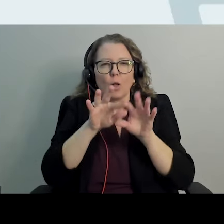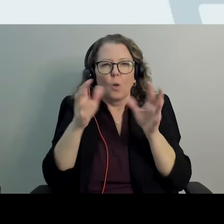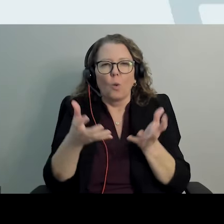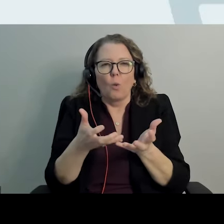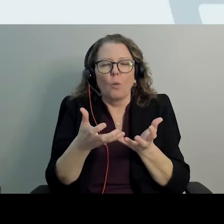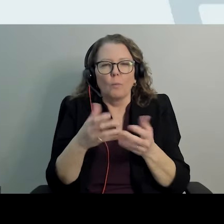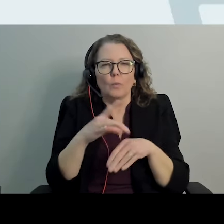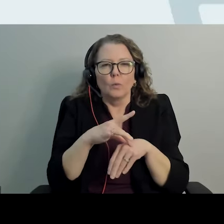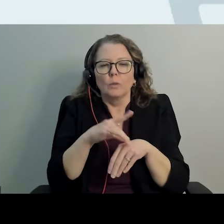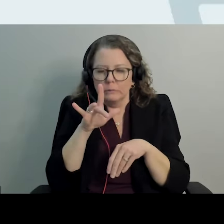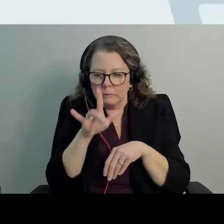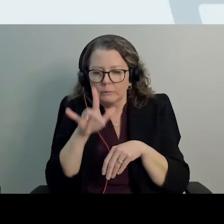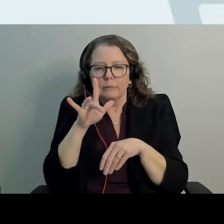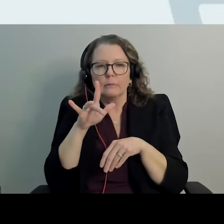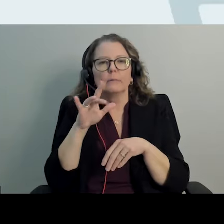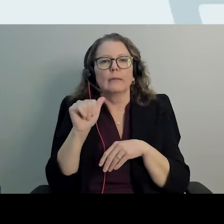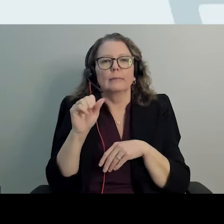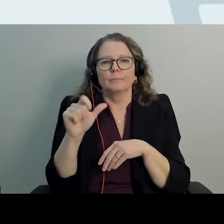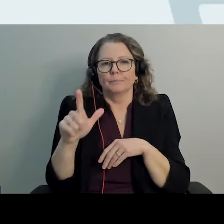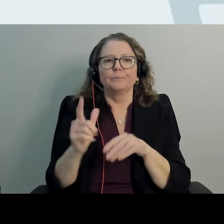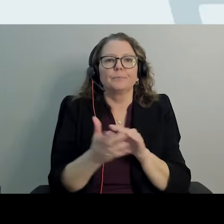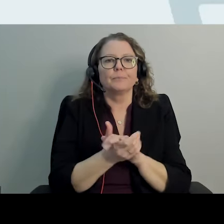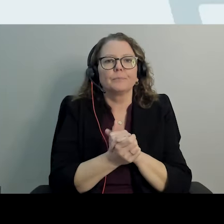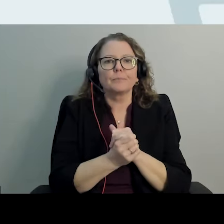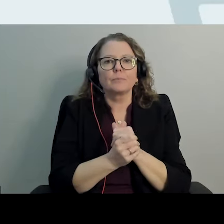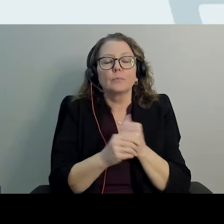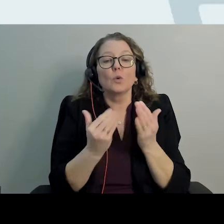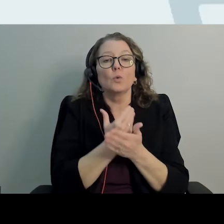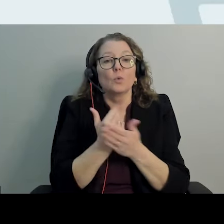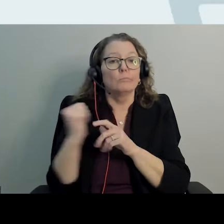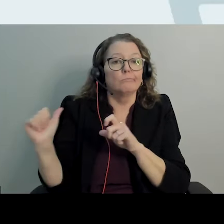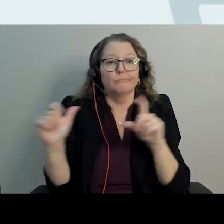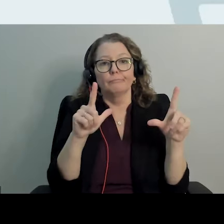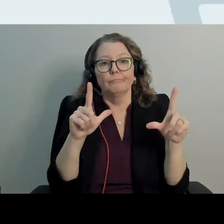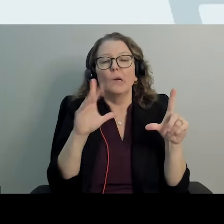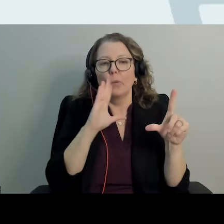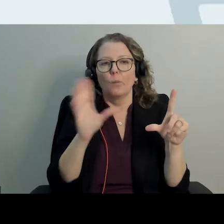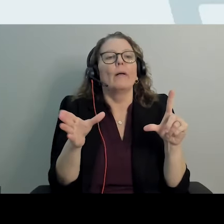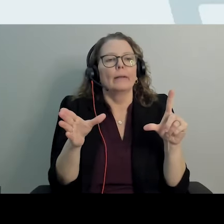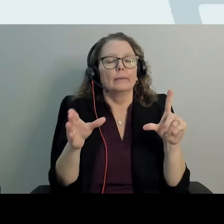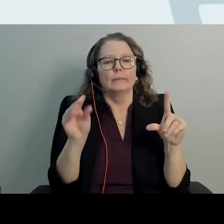Click that and select American Sign Language and the new window will pop open that you can move